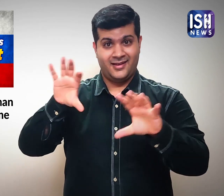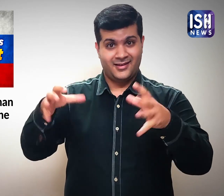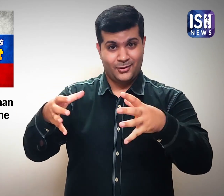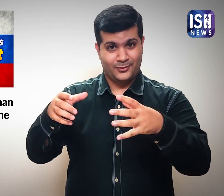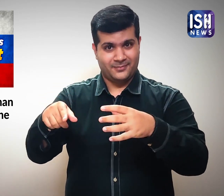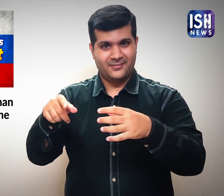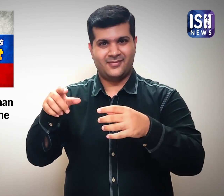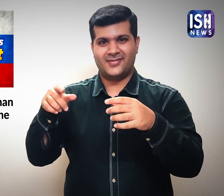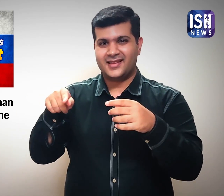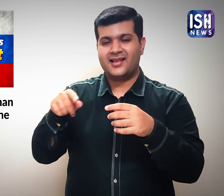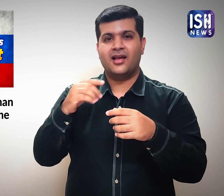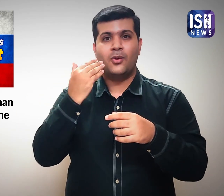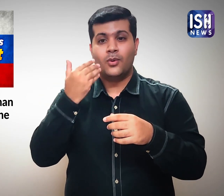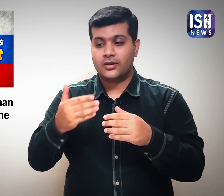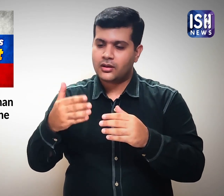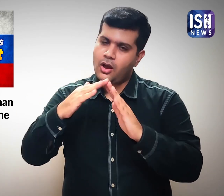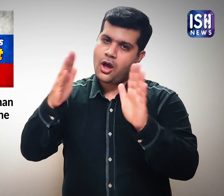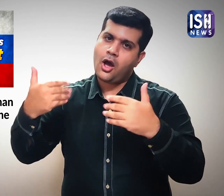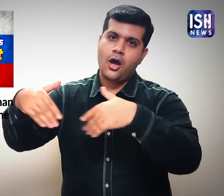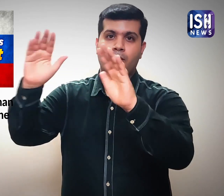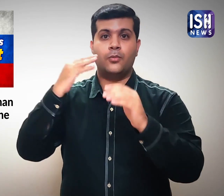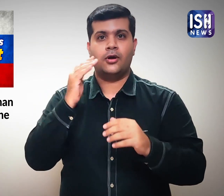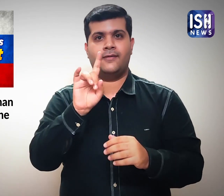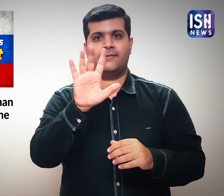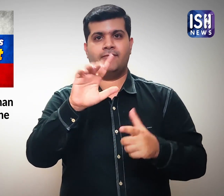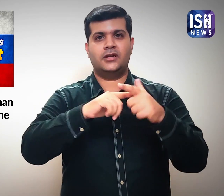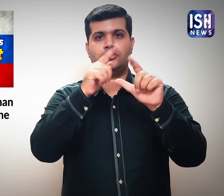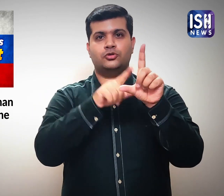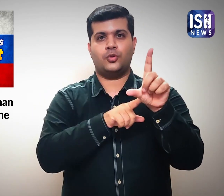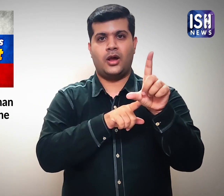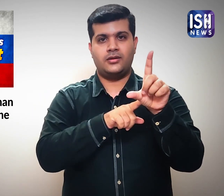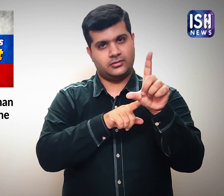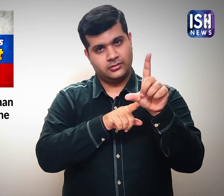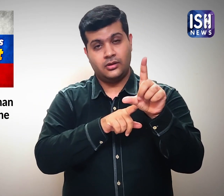The first group of volunteers who were tested will be discharged on wednesday 15th July